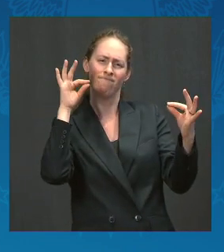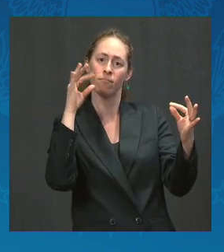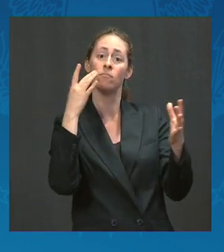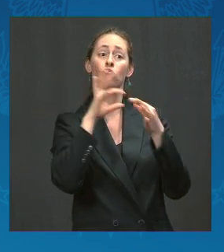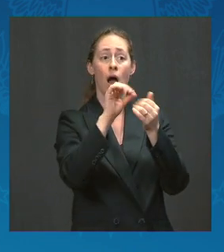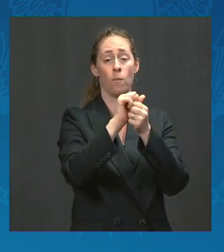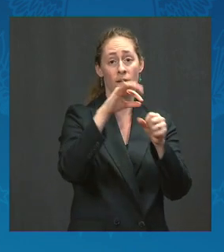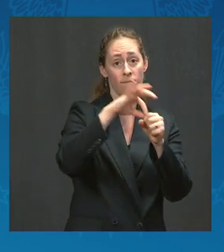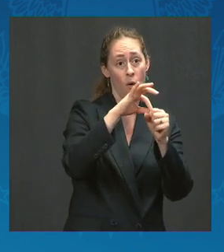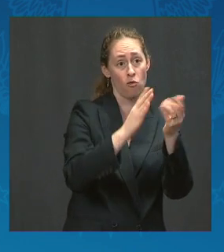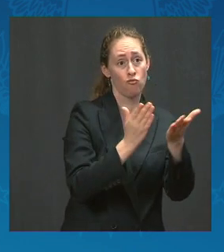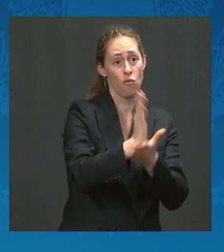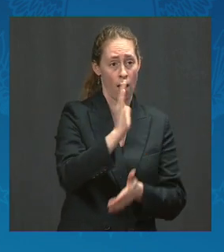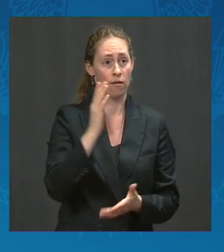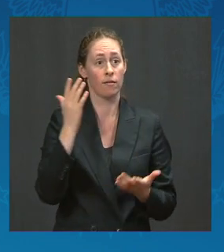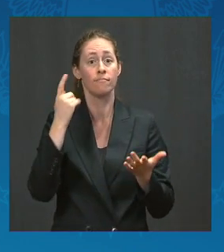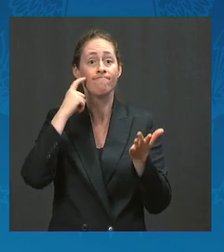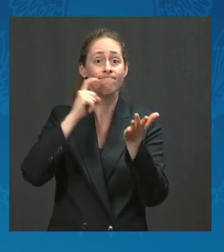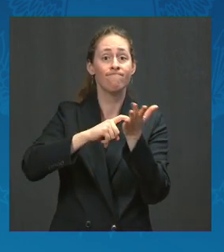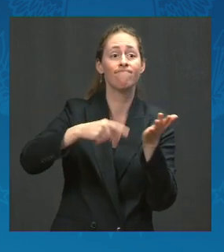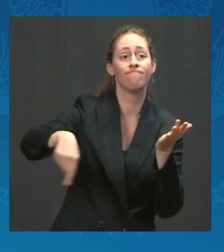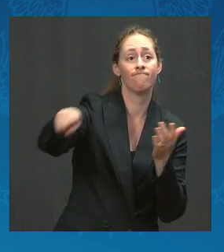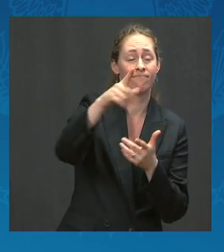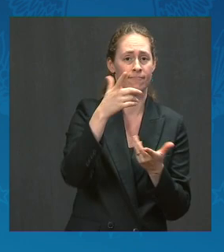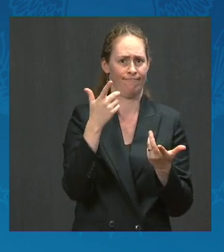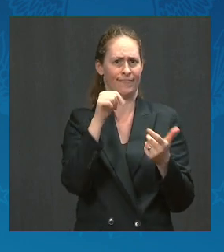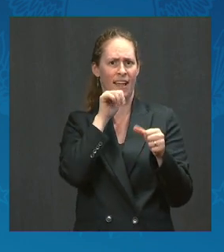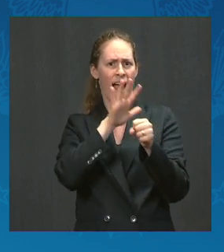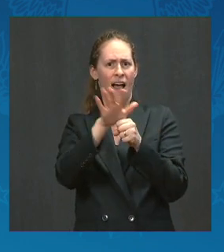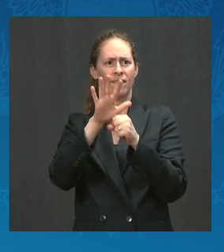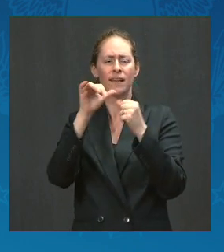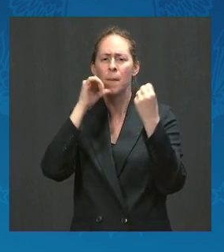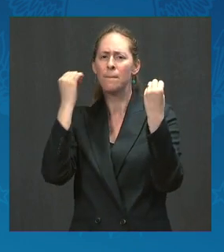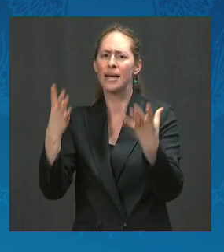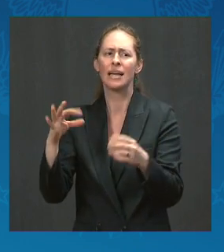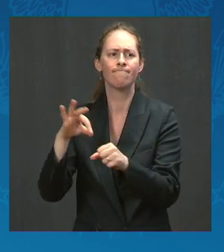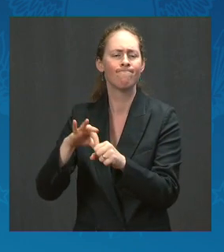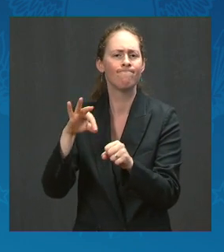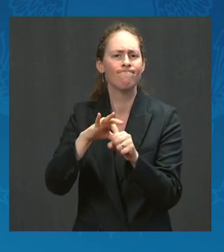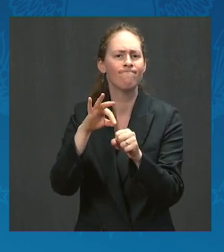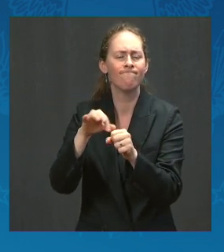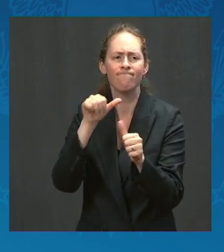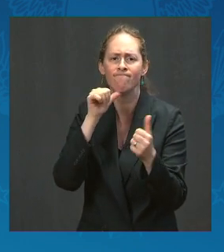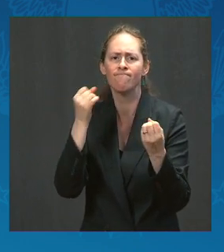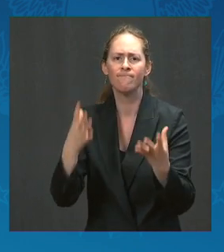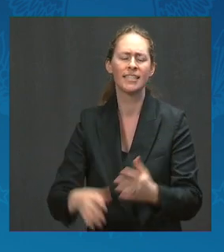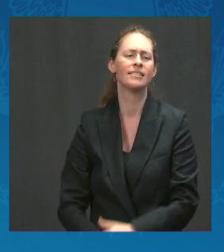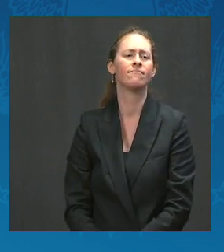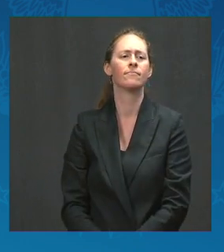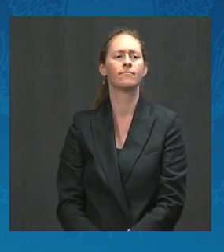Just think about it. When people were fighting against poll taxes, black lawyers were there.